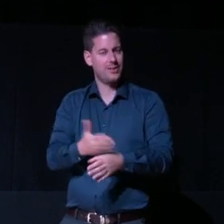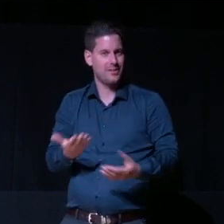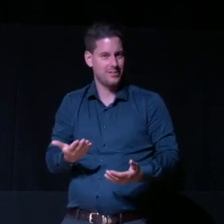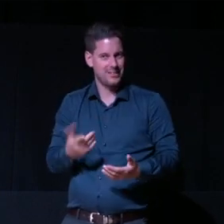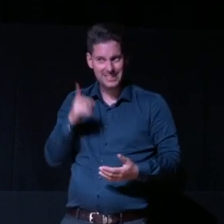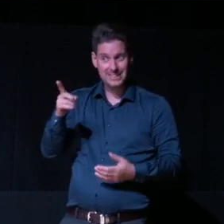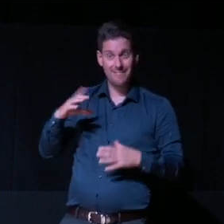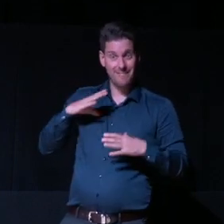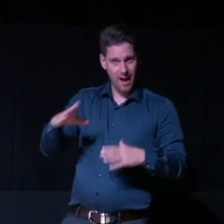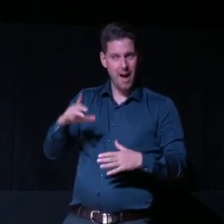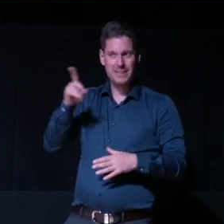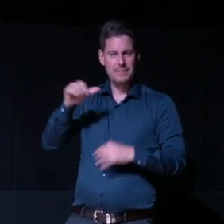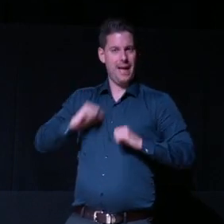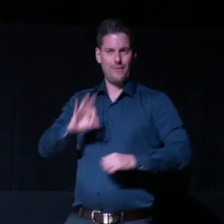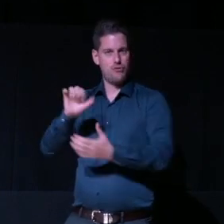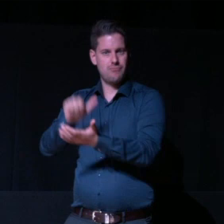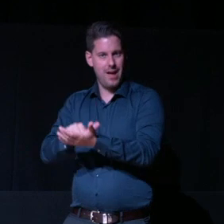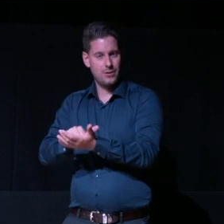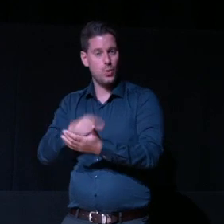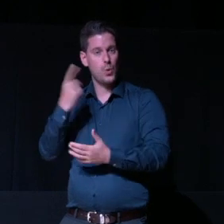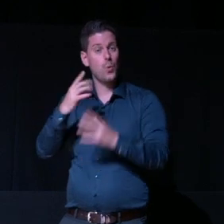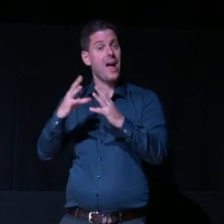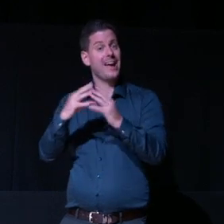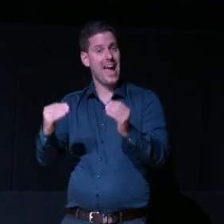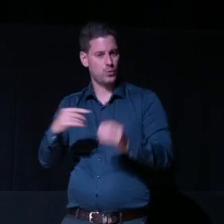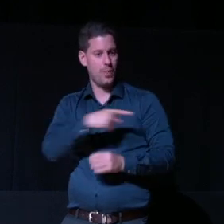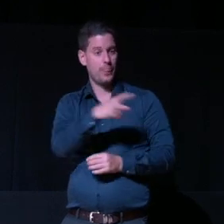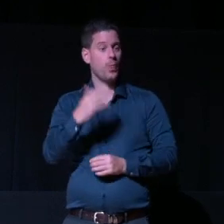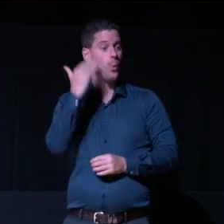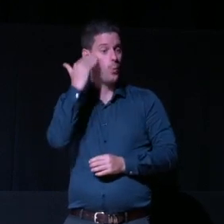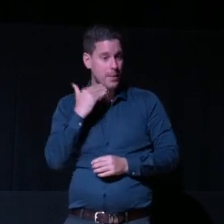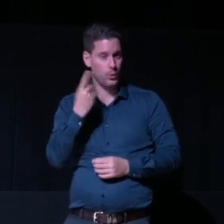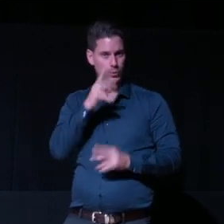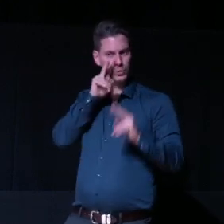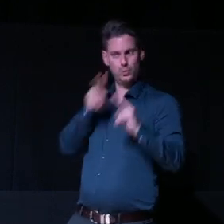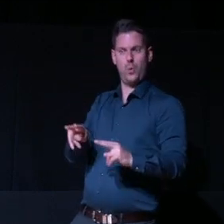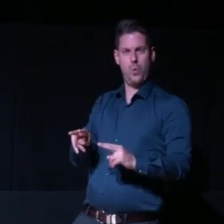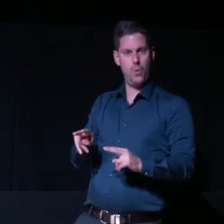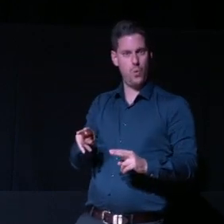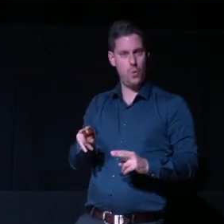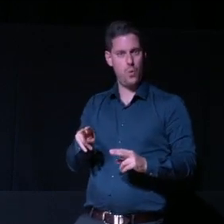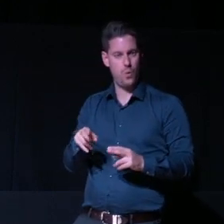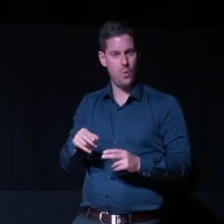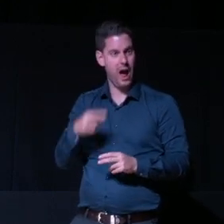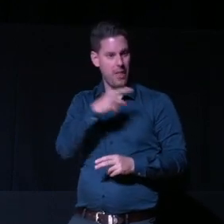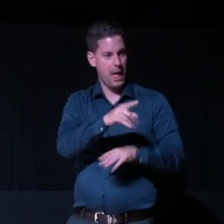We still know his name. The people who have been cancelled are the women that he masturbated in front of and then had blackboard from the entire industry.